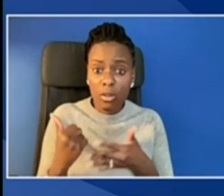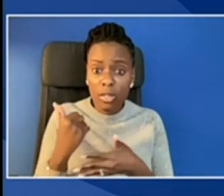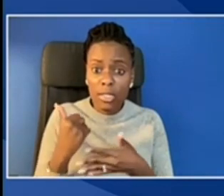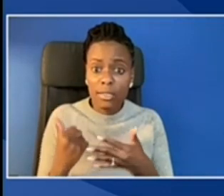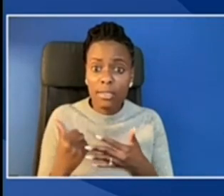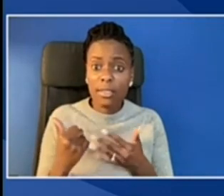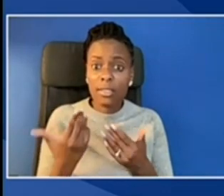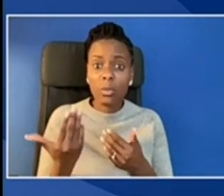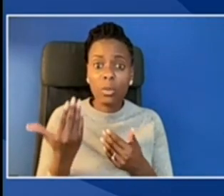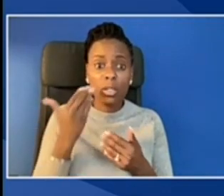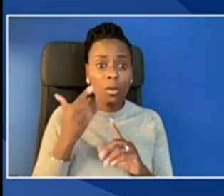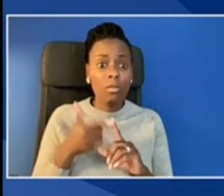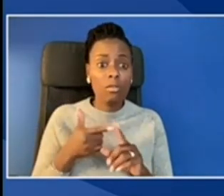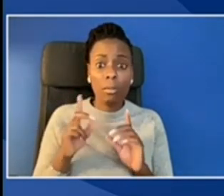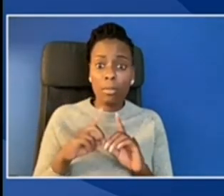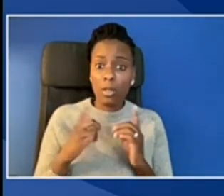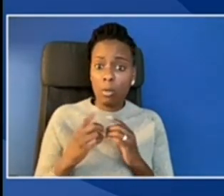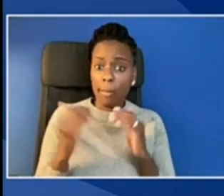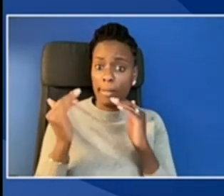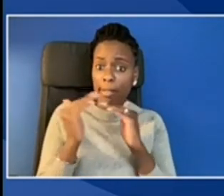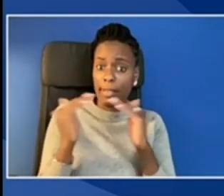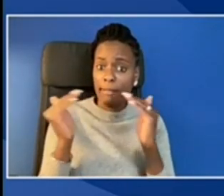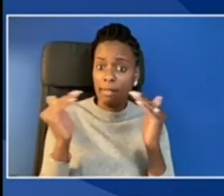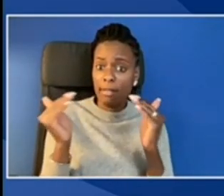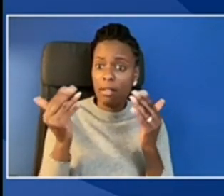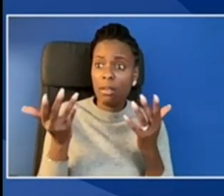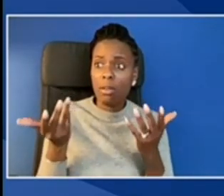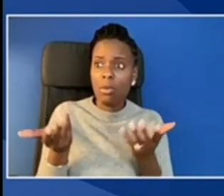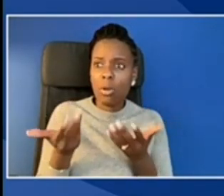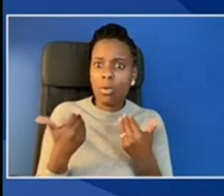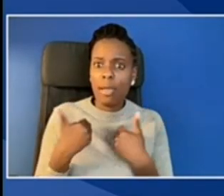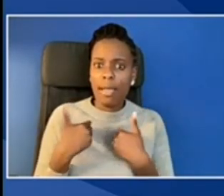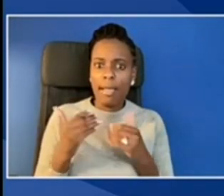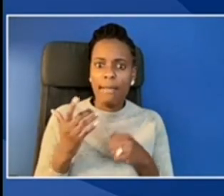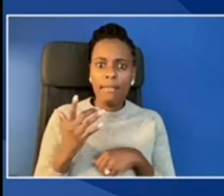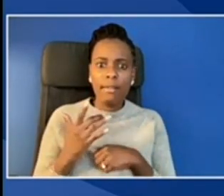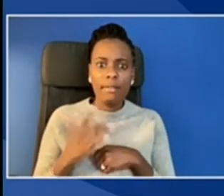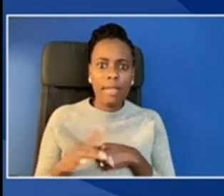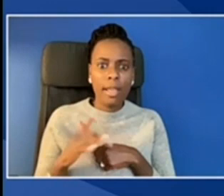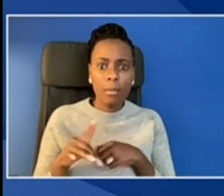Departmental level what actually you have available to you that you can offer to us